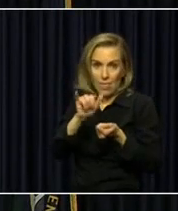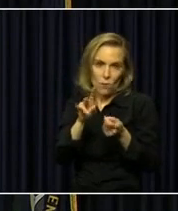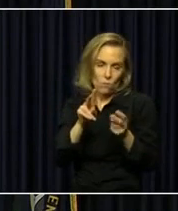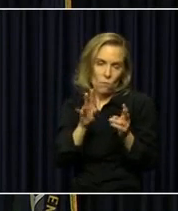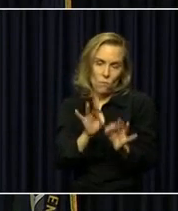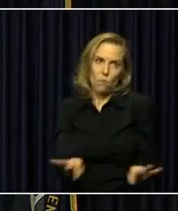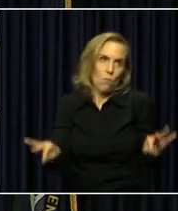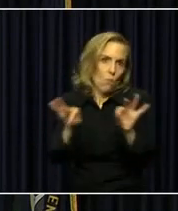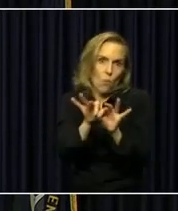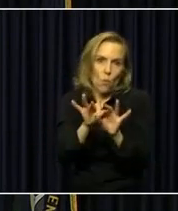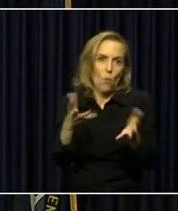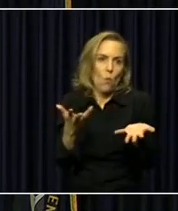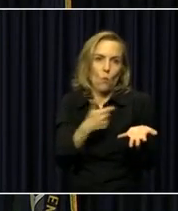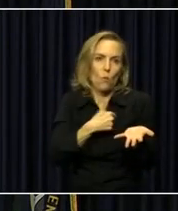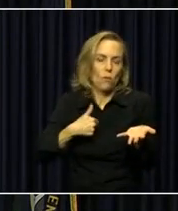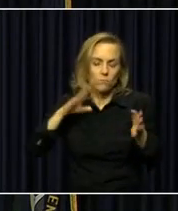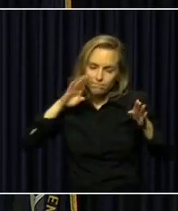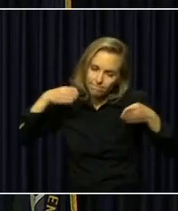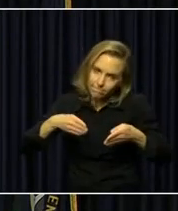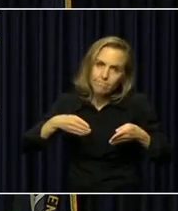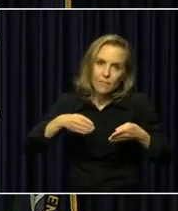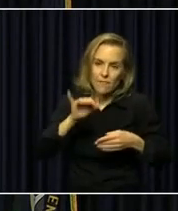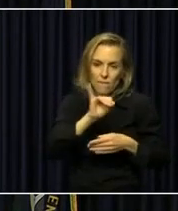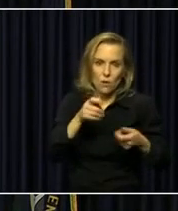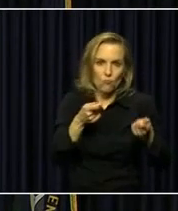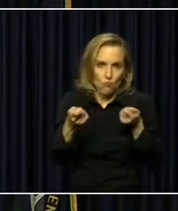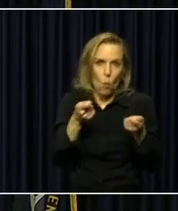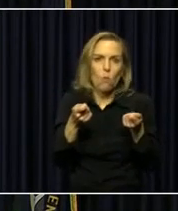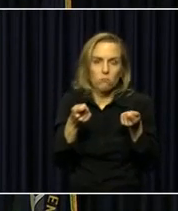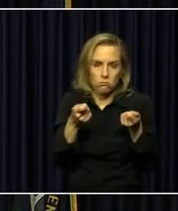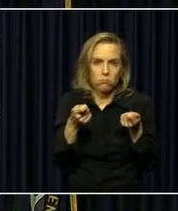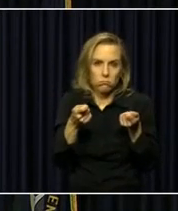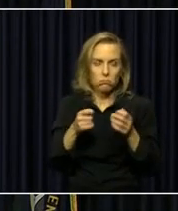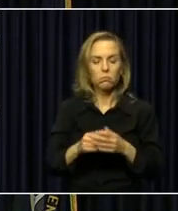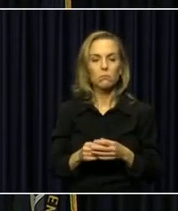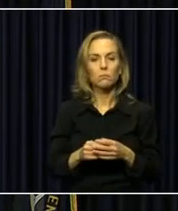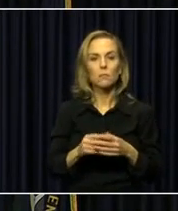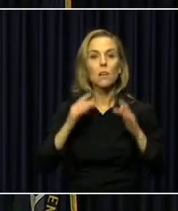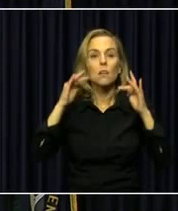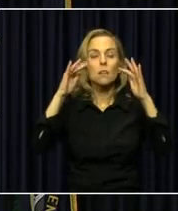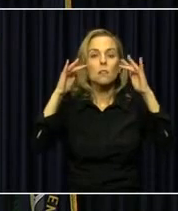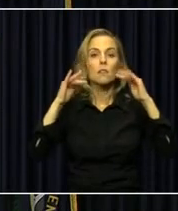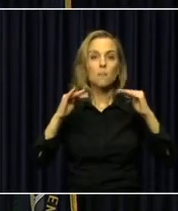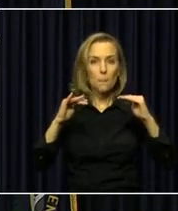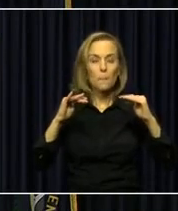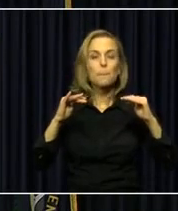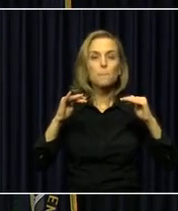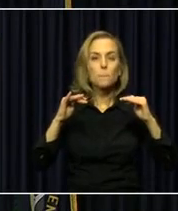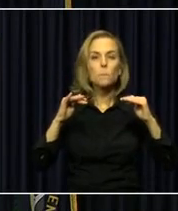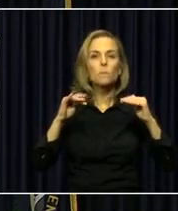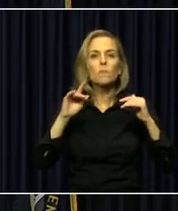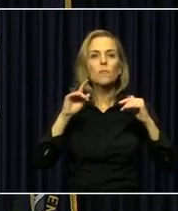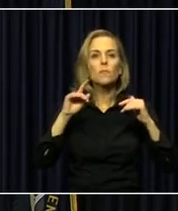AND SO WHAT THEY'VE DONE IS THEY'VE ADVISED US ON OUR RECOMMENDATIONS TO FACILITIES,